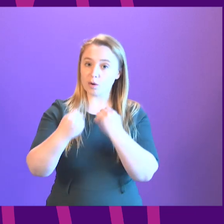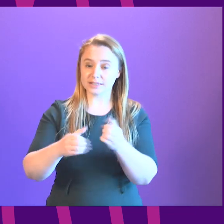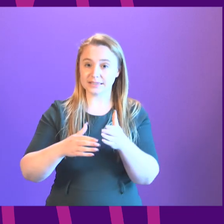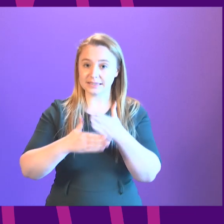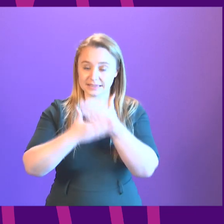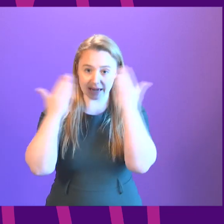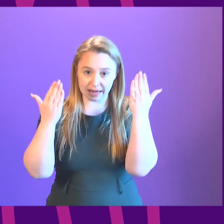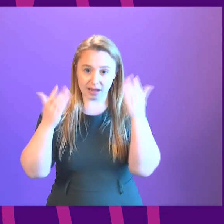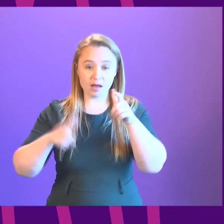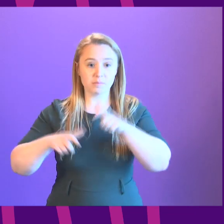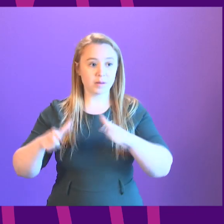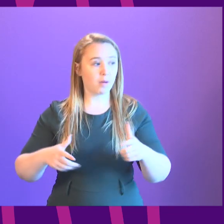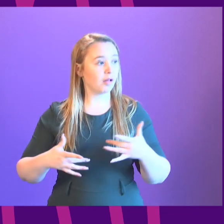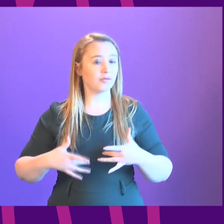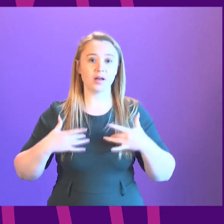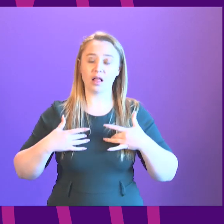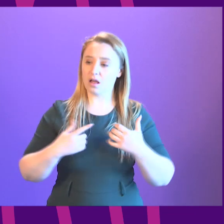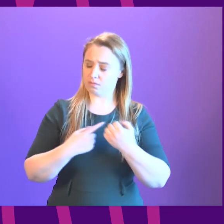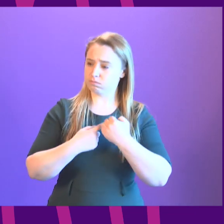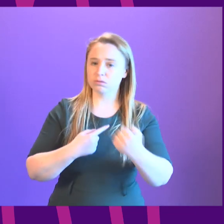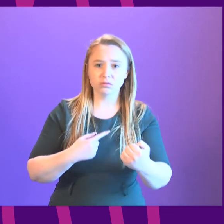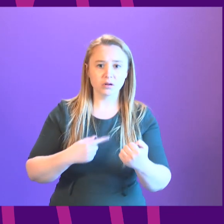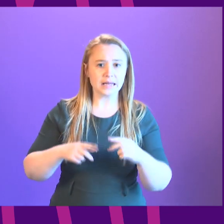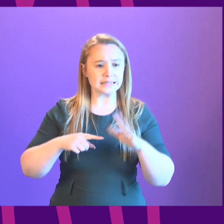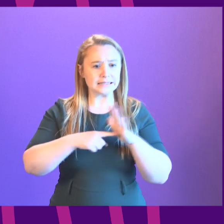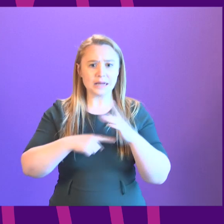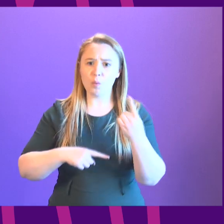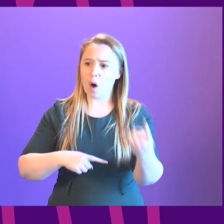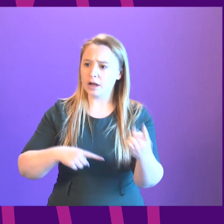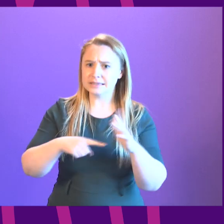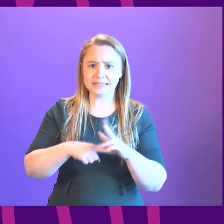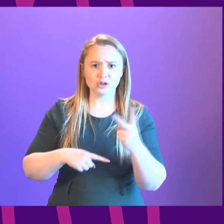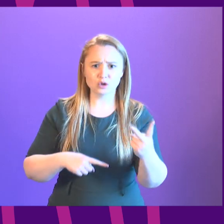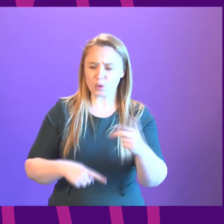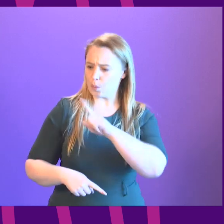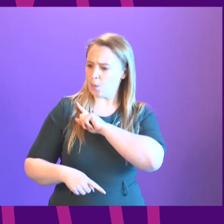shock to the people in tiers 1 and 2 who had no idea that they would face the most severe